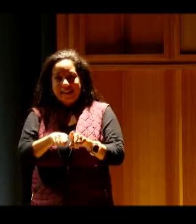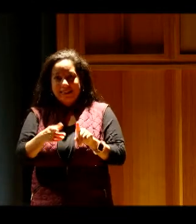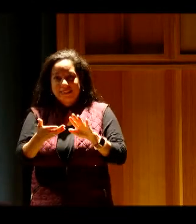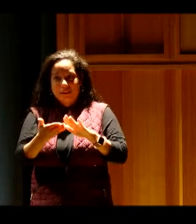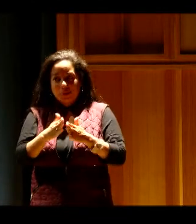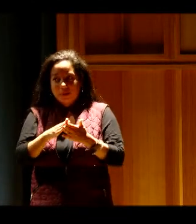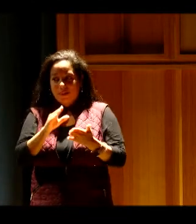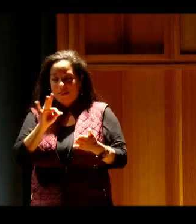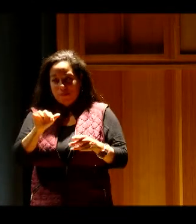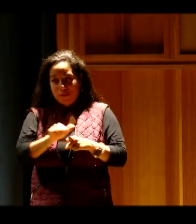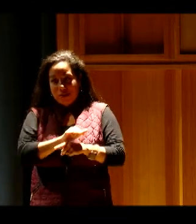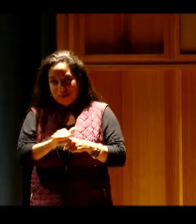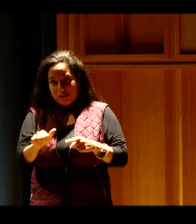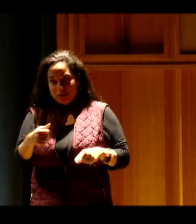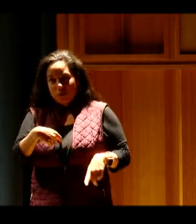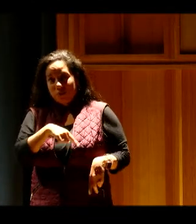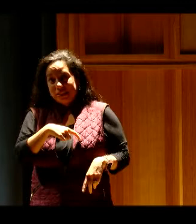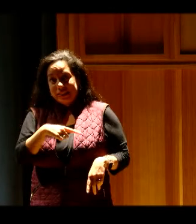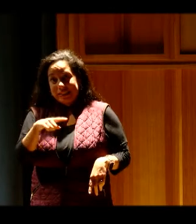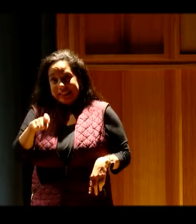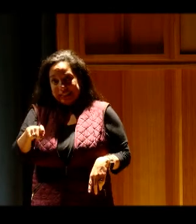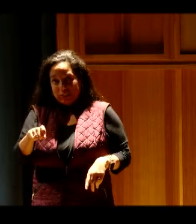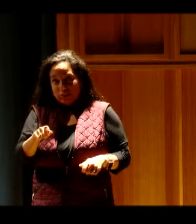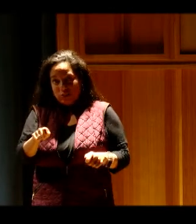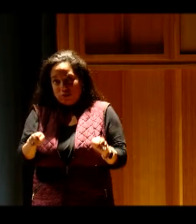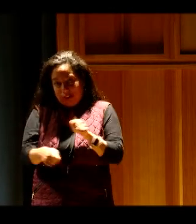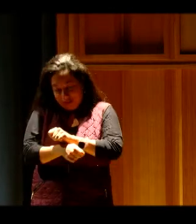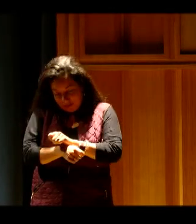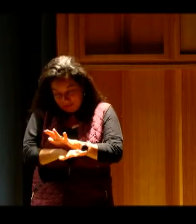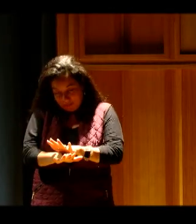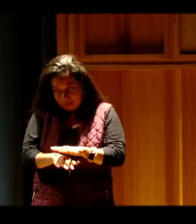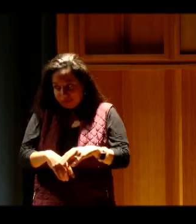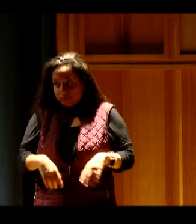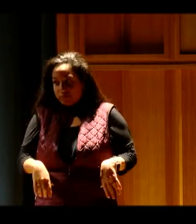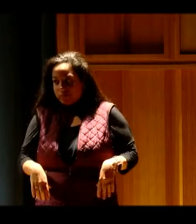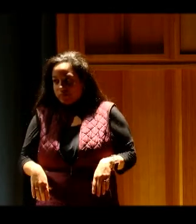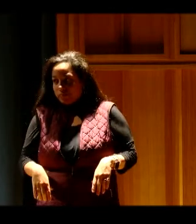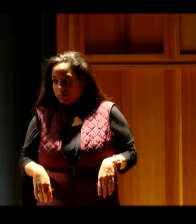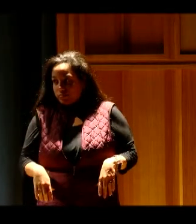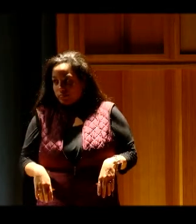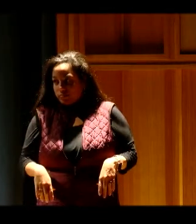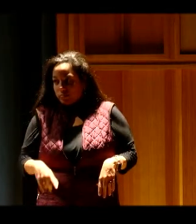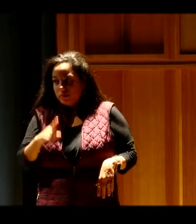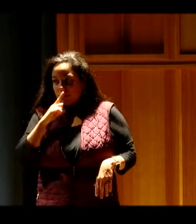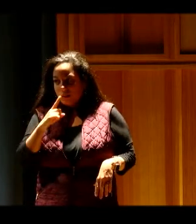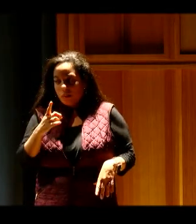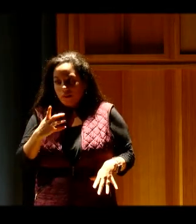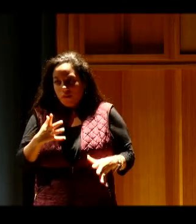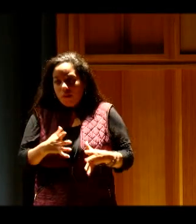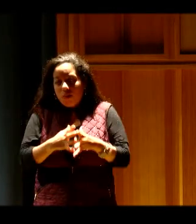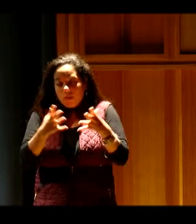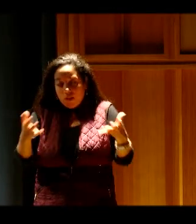We need profoundly to change and there's an awful, awful lot more that we need to do.